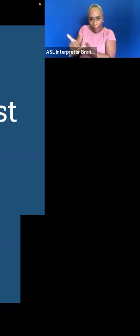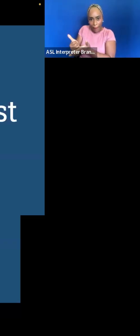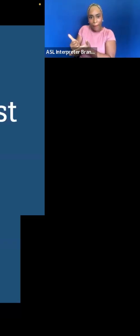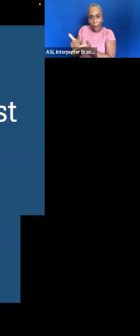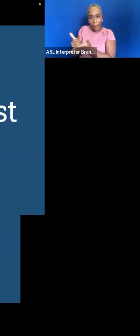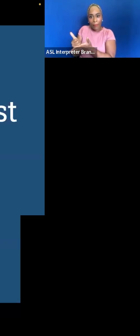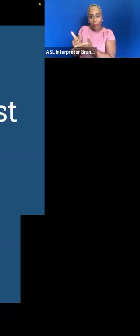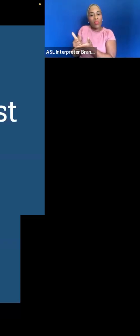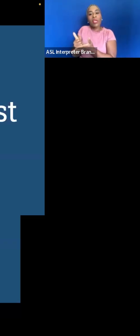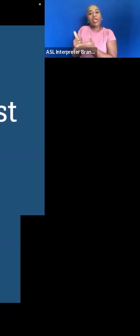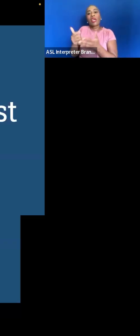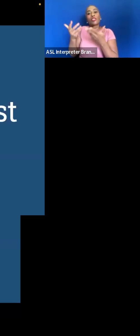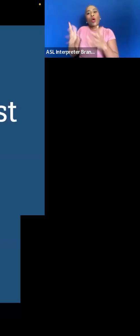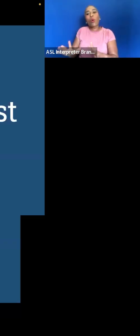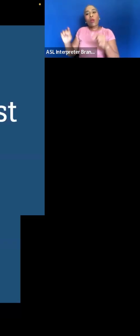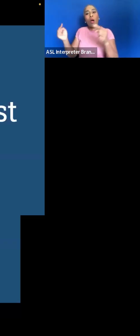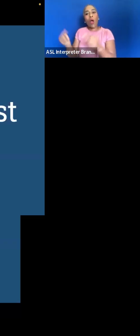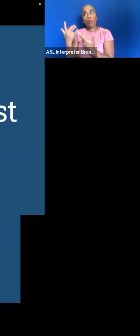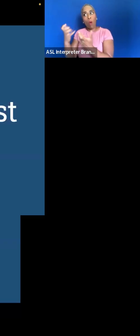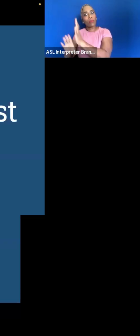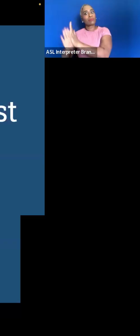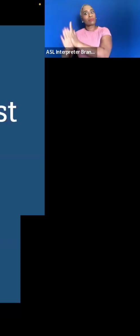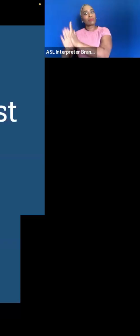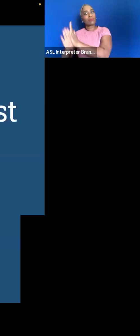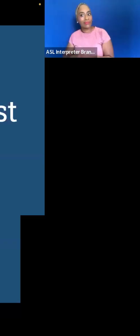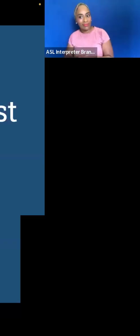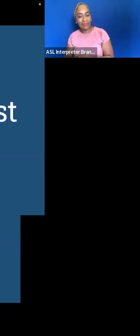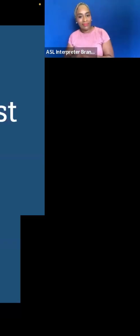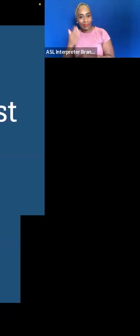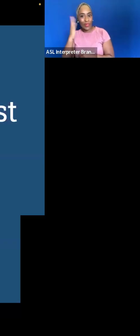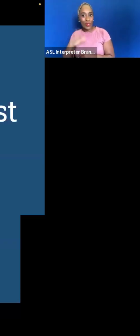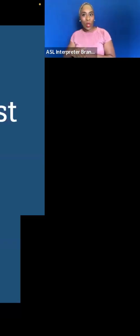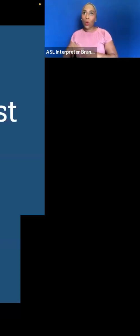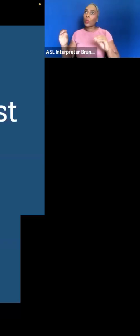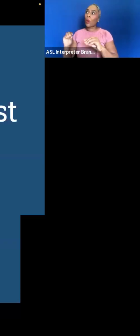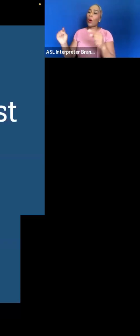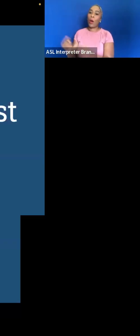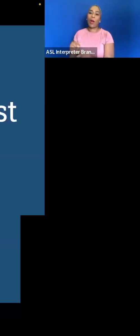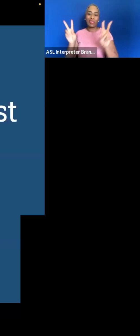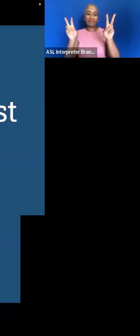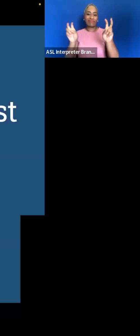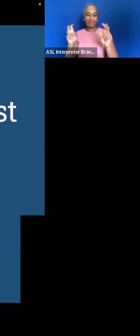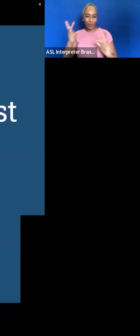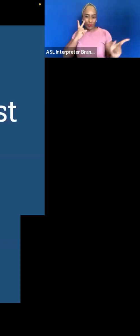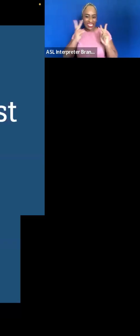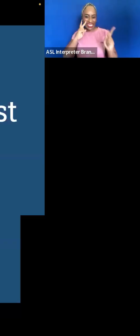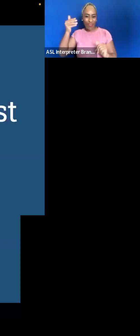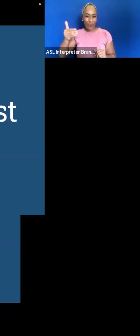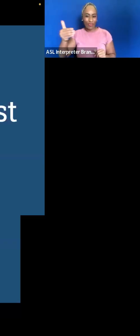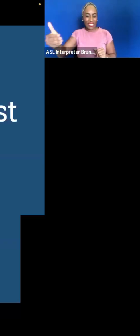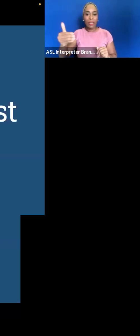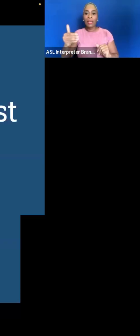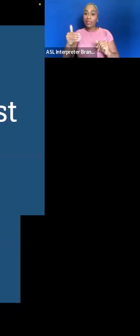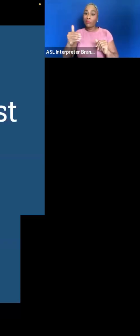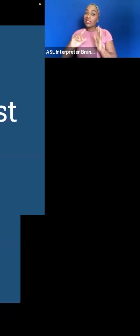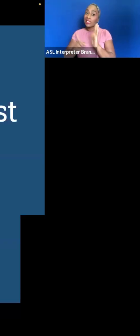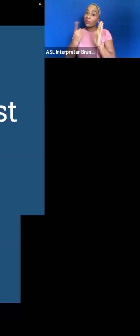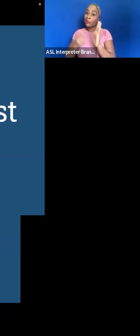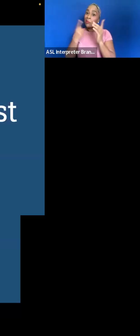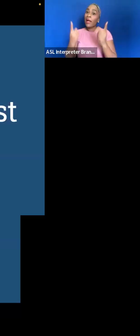And I know that's, you know, you hear that in medicine, the Hippocratic Oath, you know, do no harm. But it's easy to do with a kiddo with VI is misrepresent